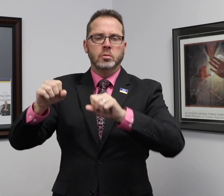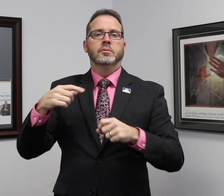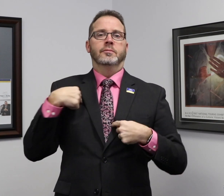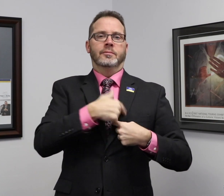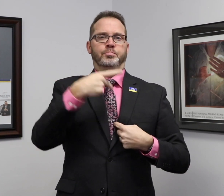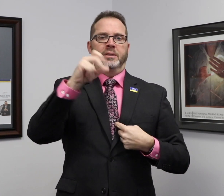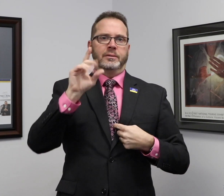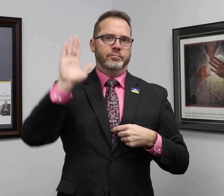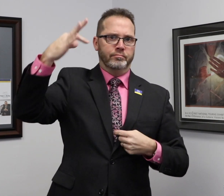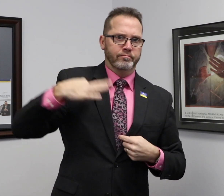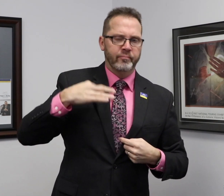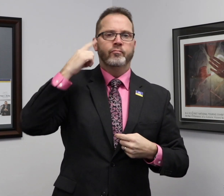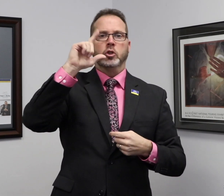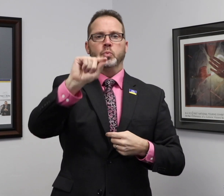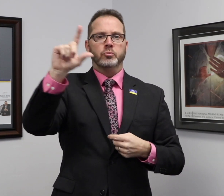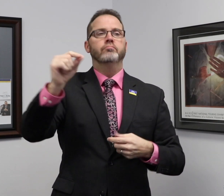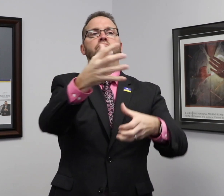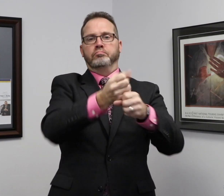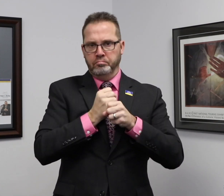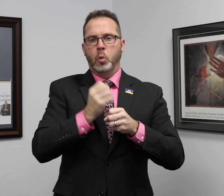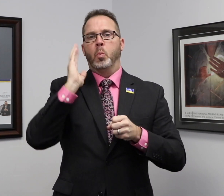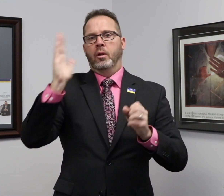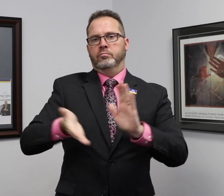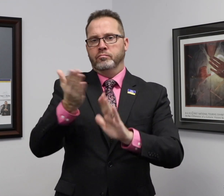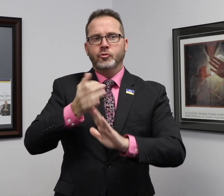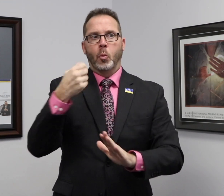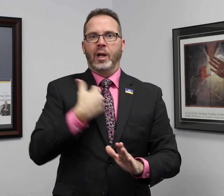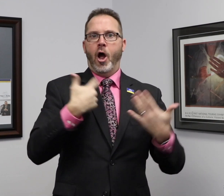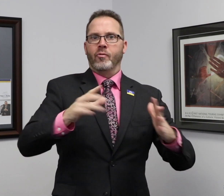year in a different state. We put a bid in for it to be hosted in our city in